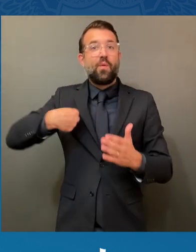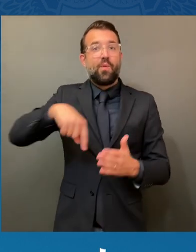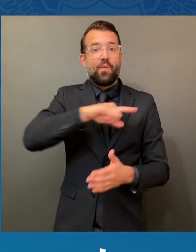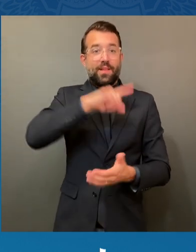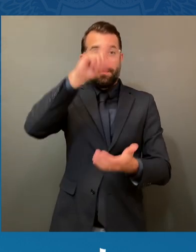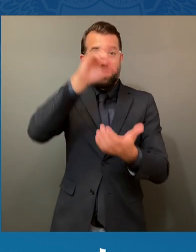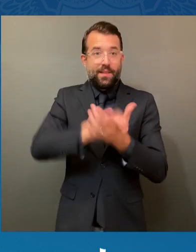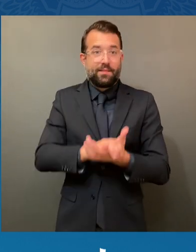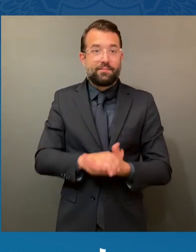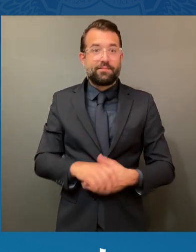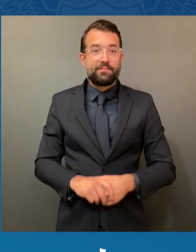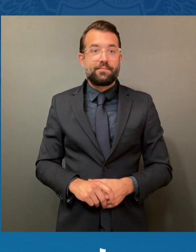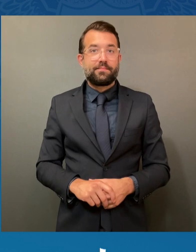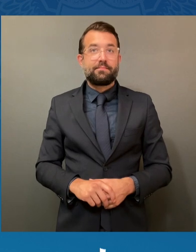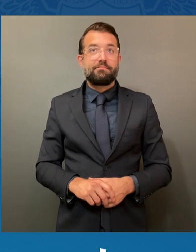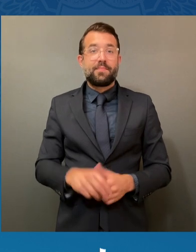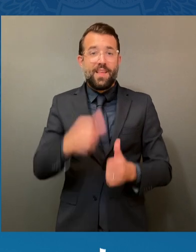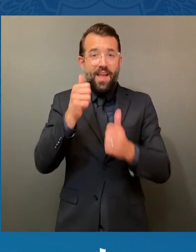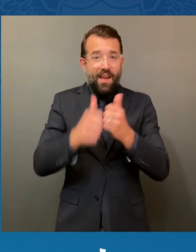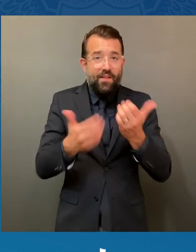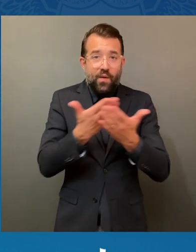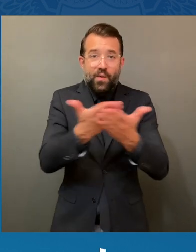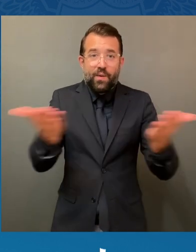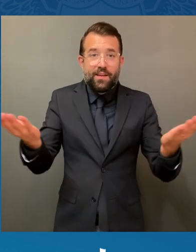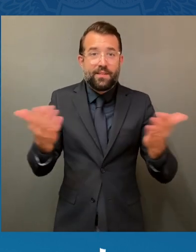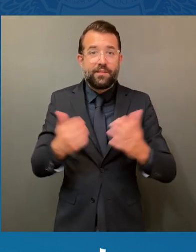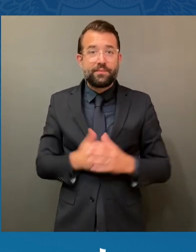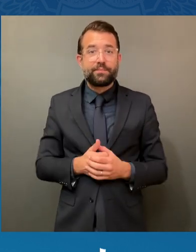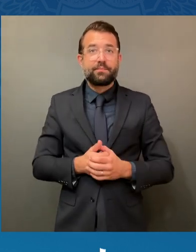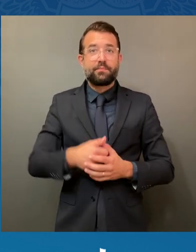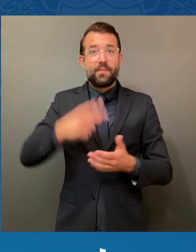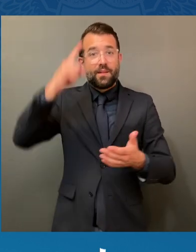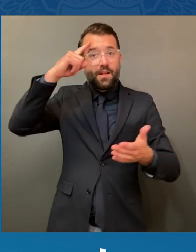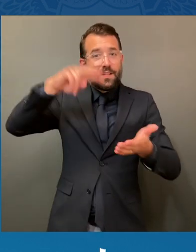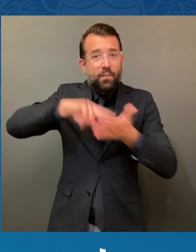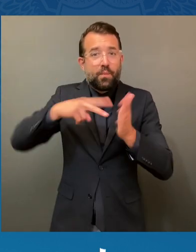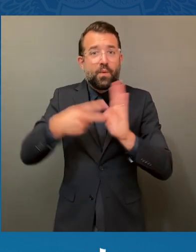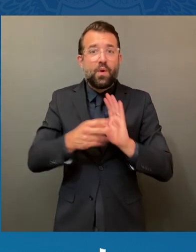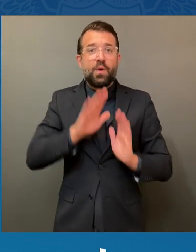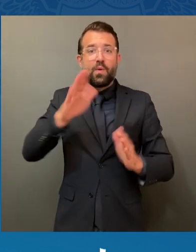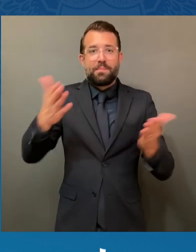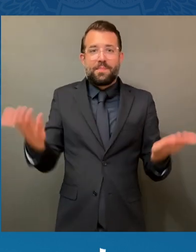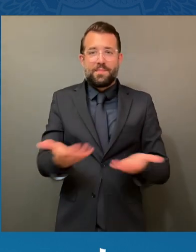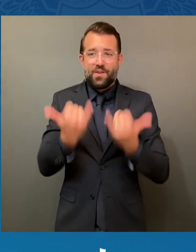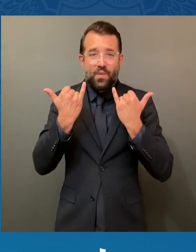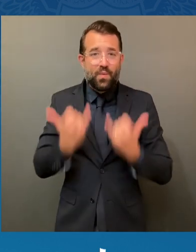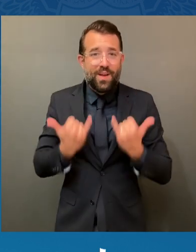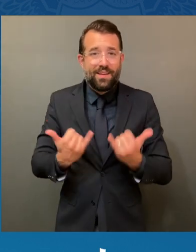Everyone here was meant to be here at this very moment and to do what you are doing.